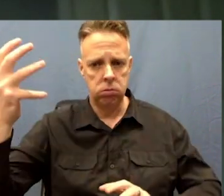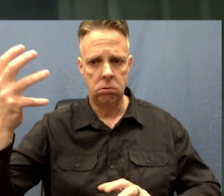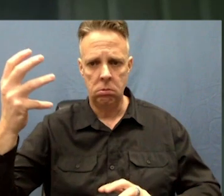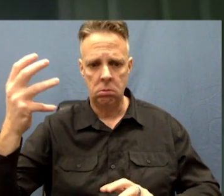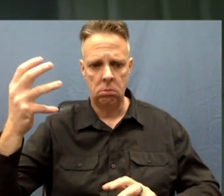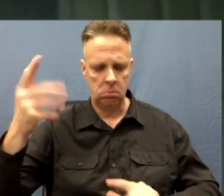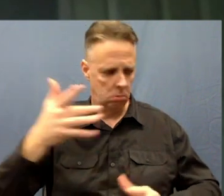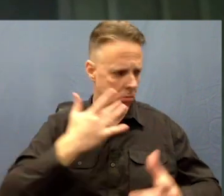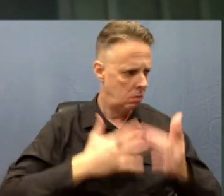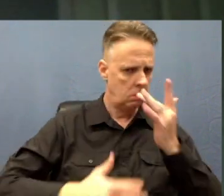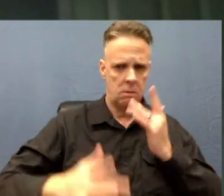CHALLENGES, MANY OF OUR